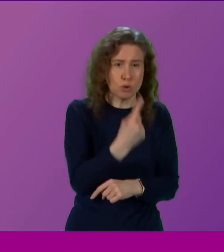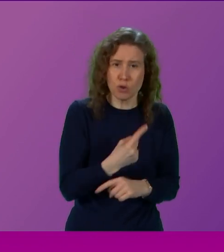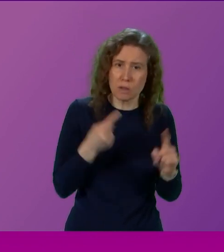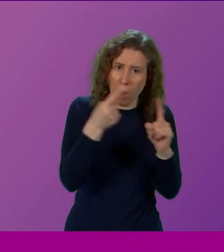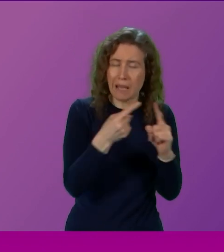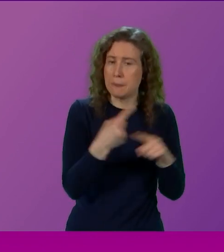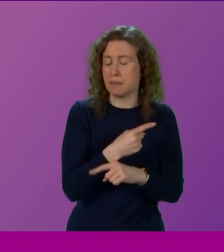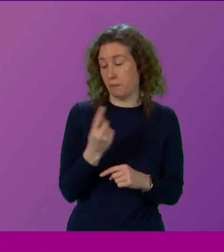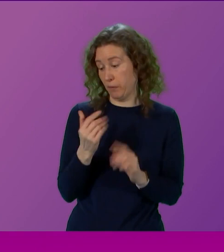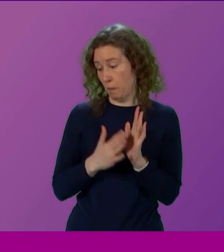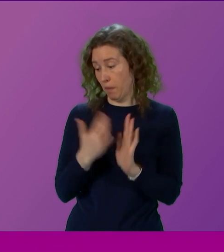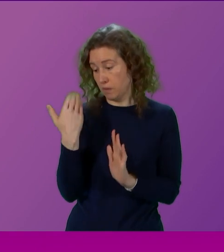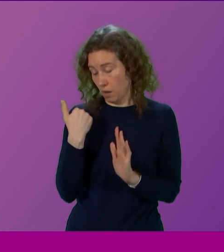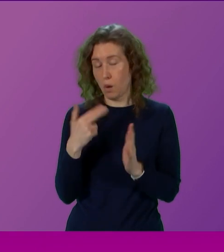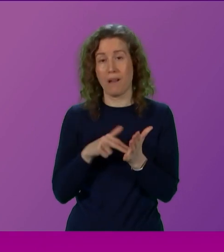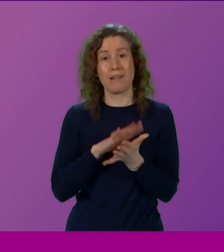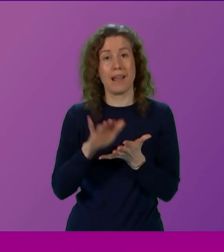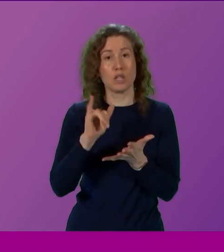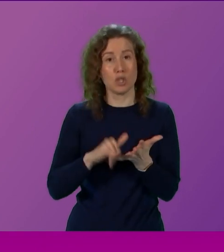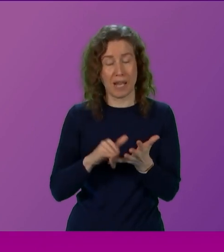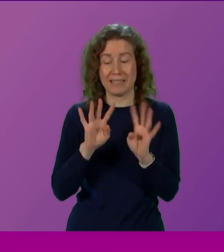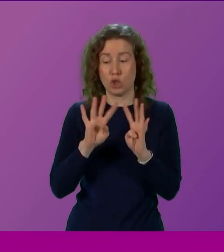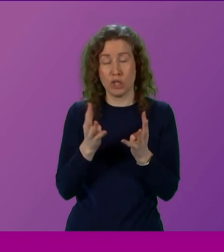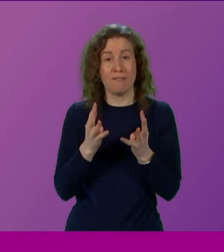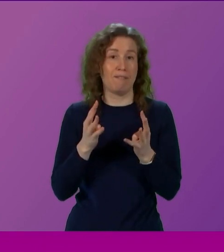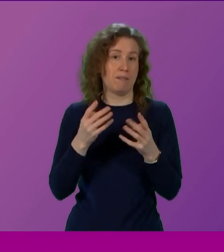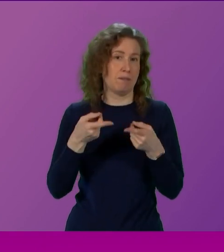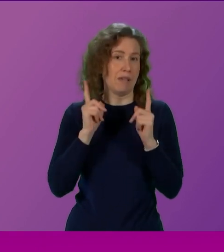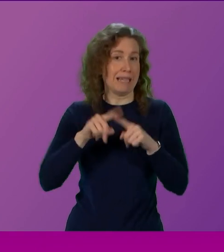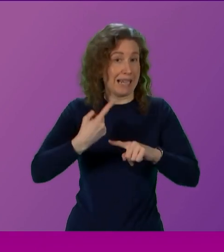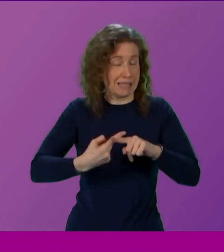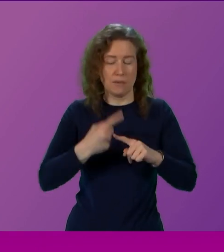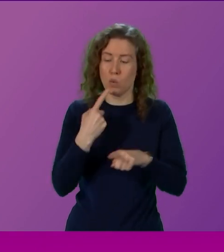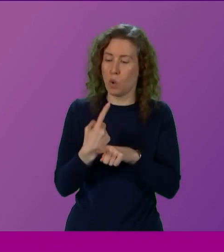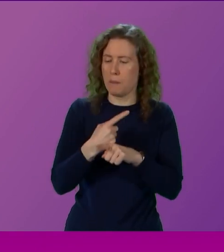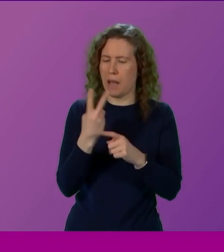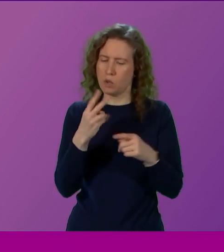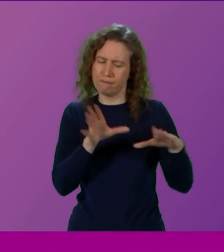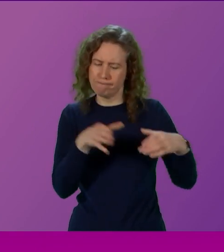Just a few months ago, NHS board chief executives were discussing a two-tier system of healthcare in